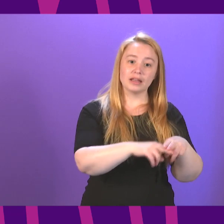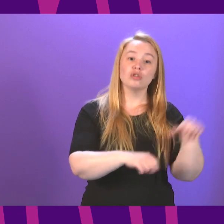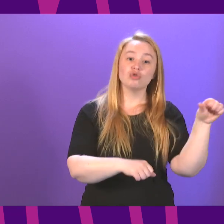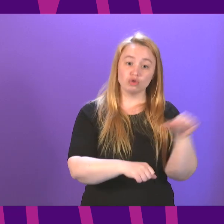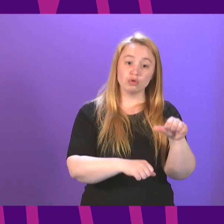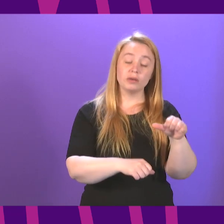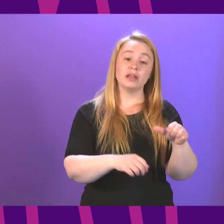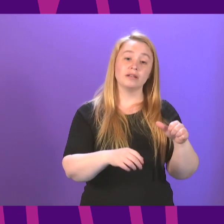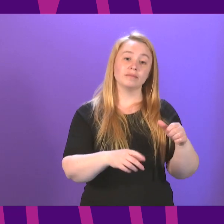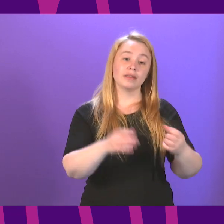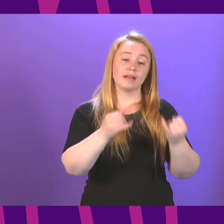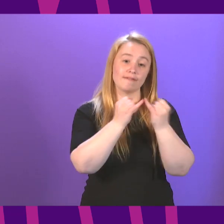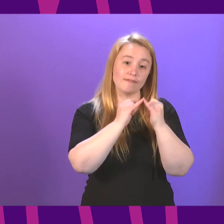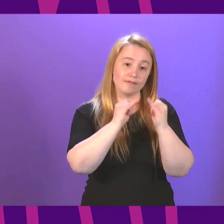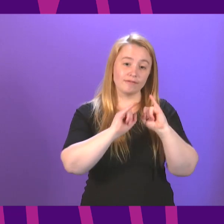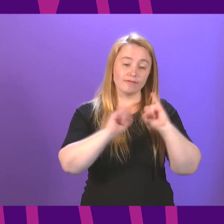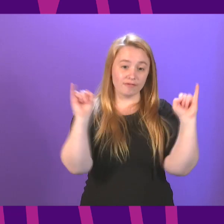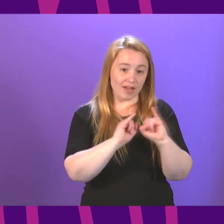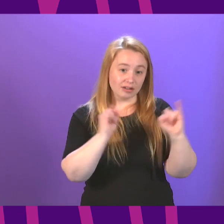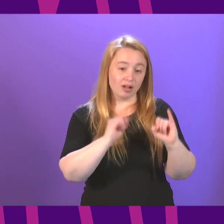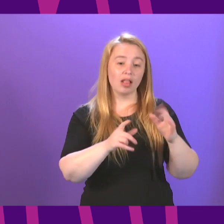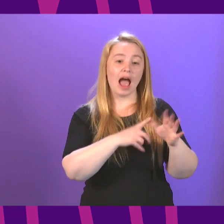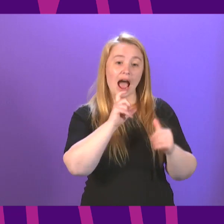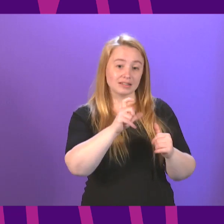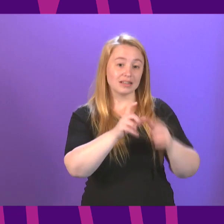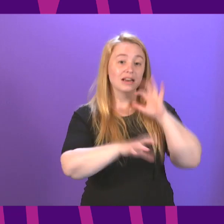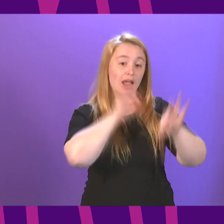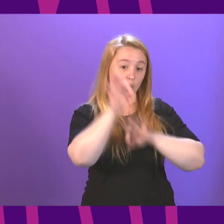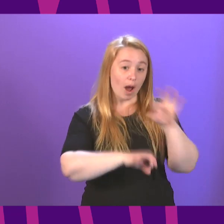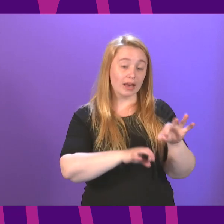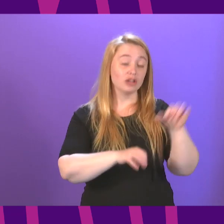accident inquiry, and I am sure that the strength of that feeling is understood by the law officers,